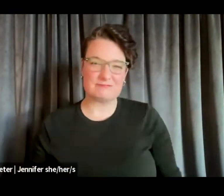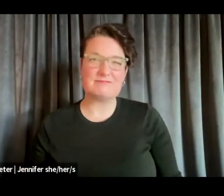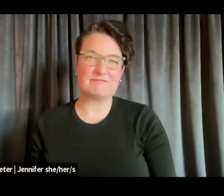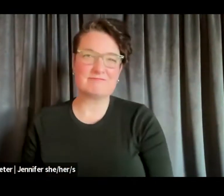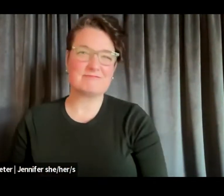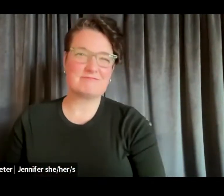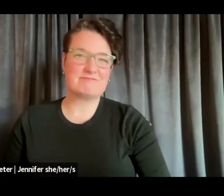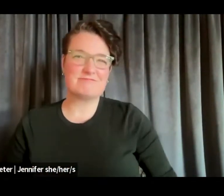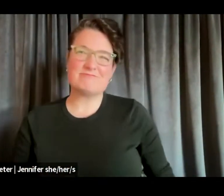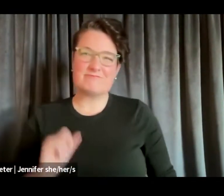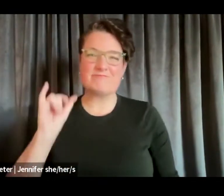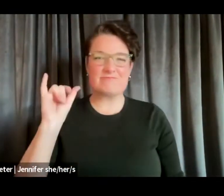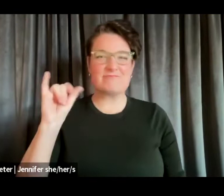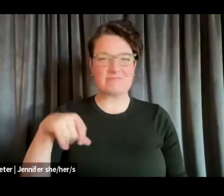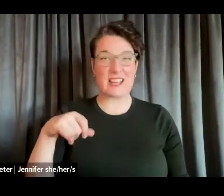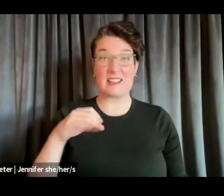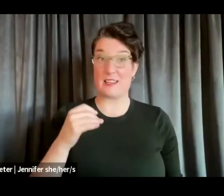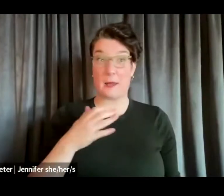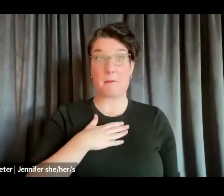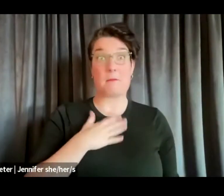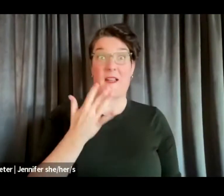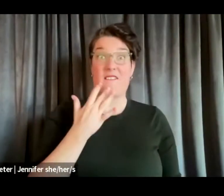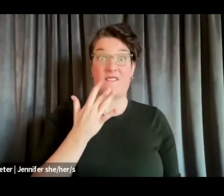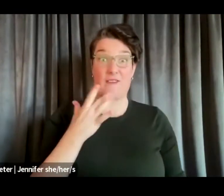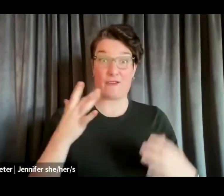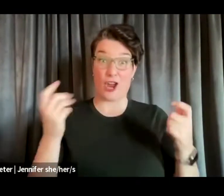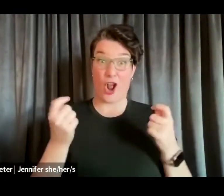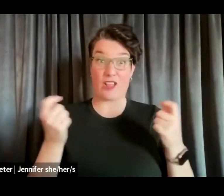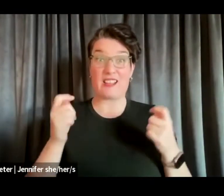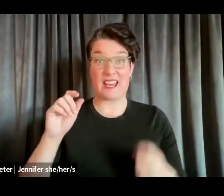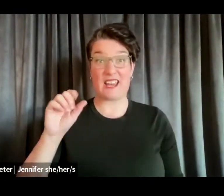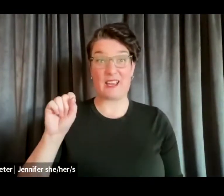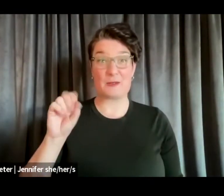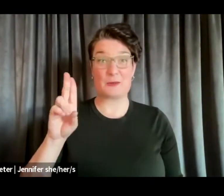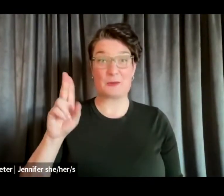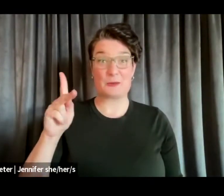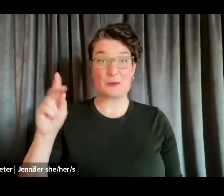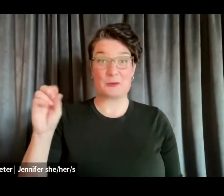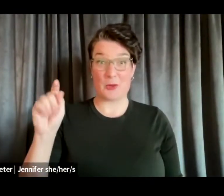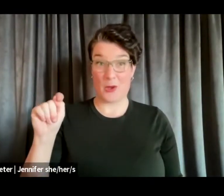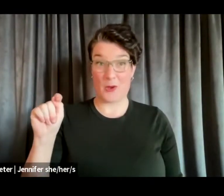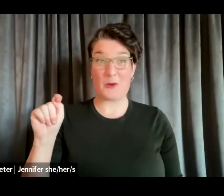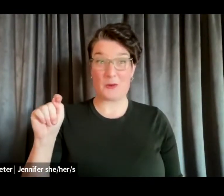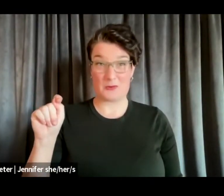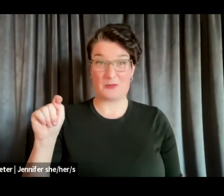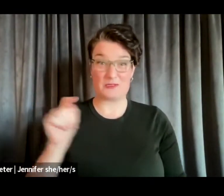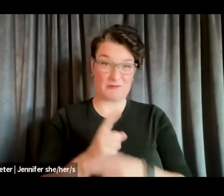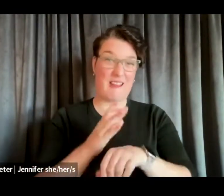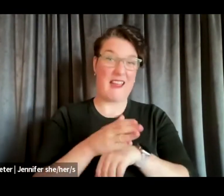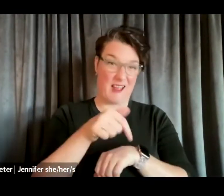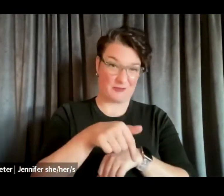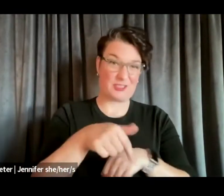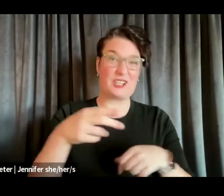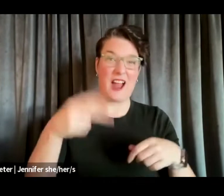Yeah. And my favorite holiday Sukkot mm-hmm . Comes right after the high holidays. How about you?